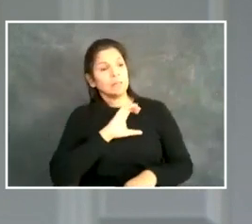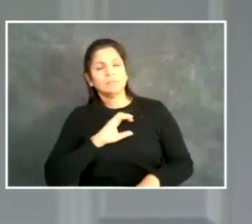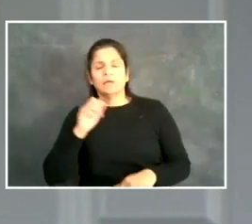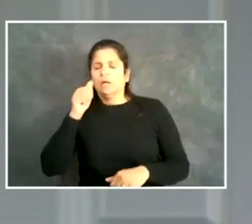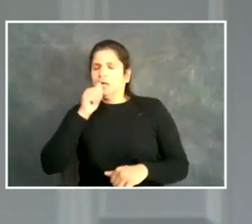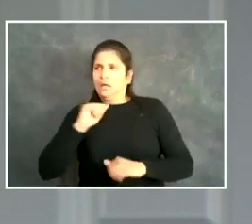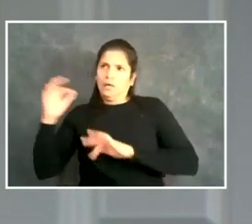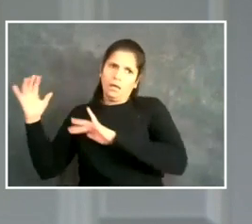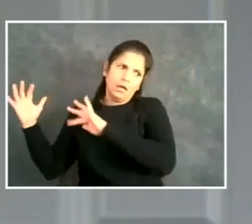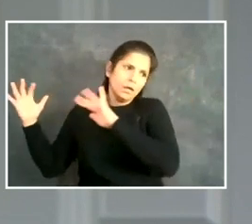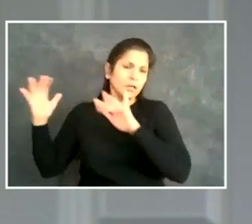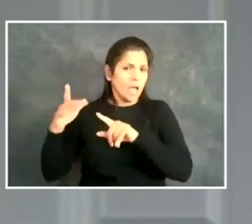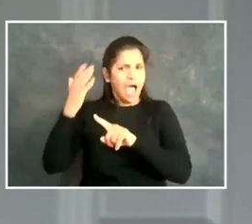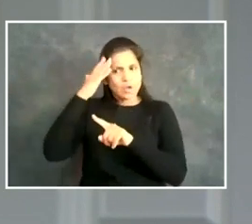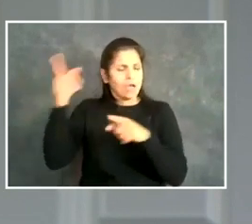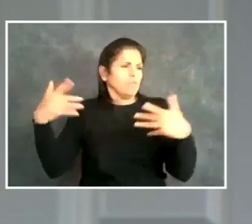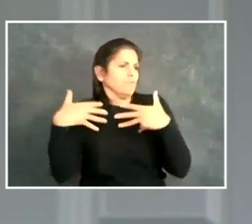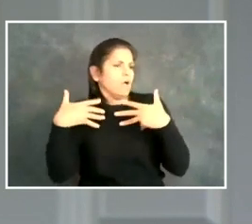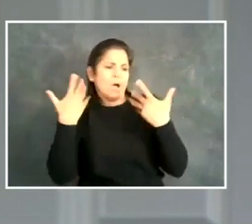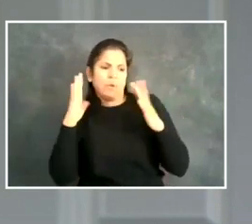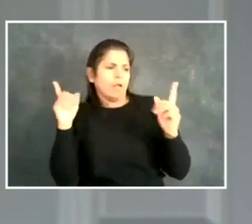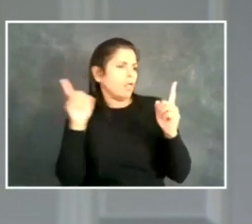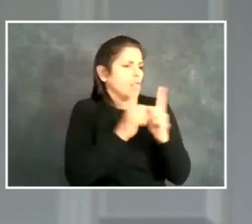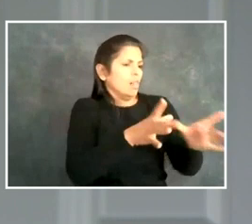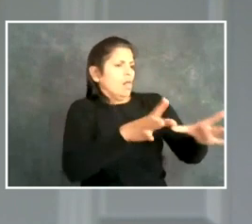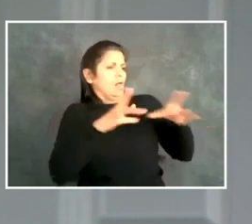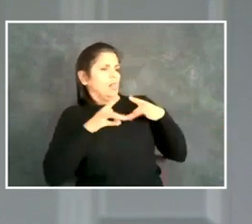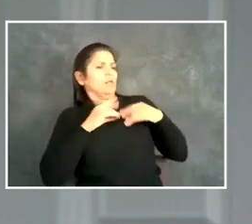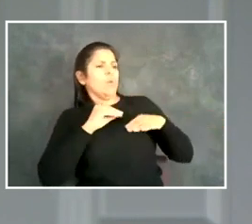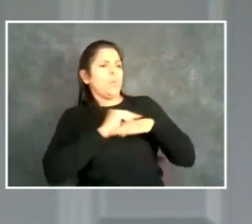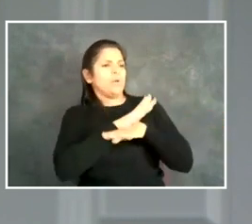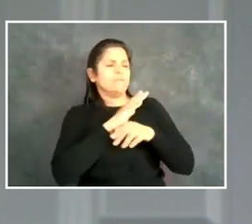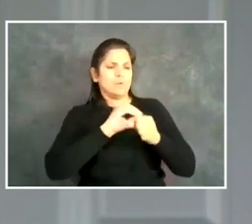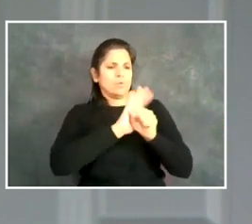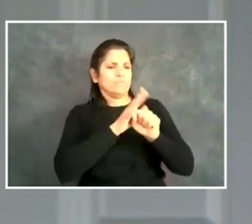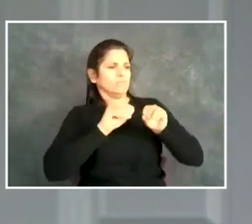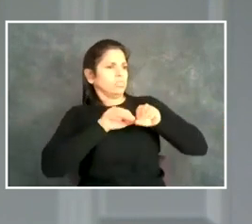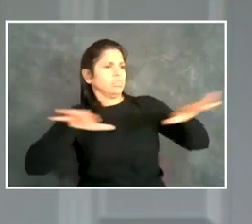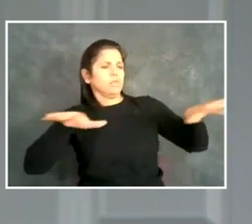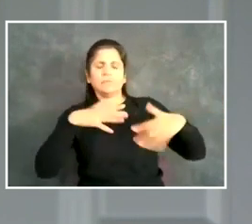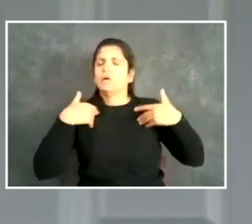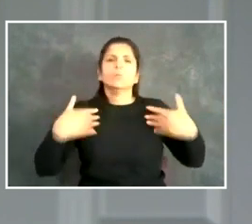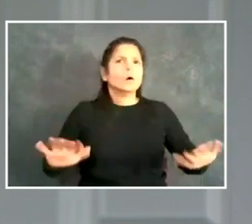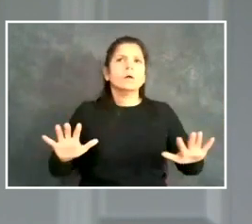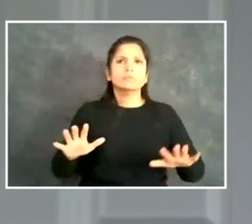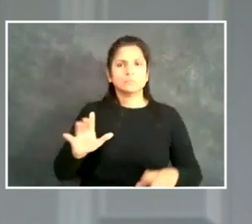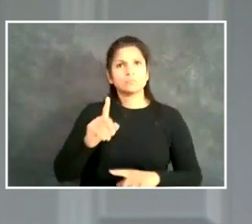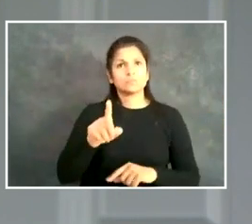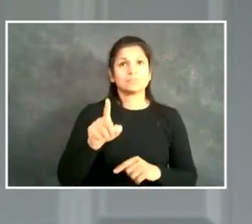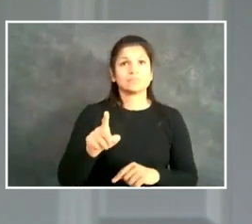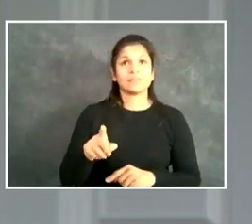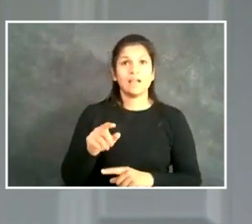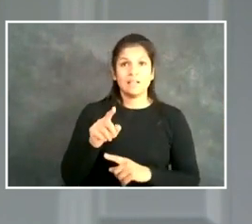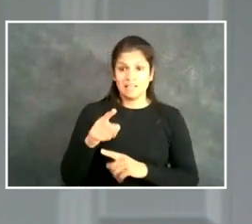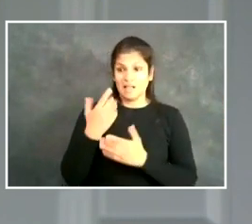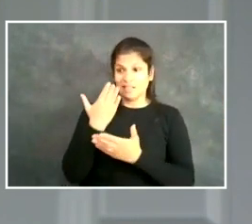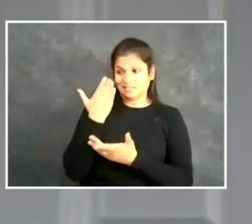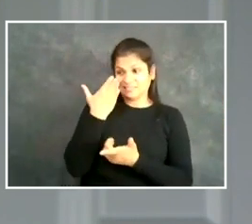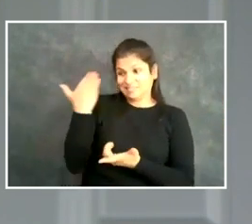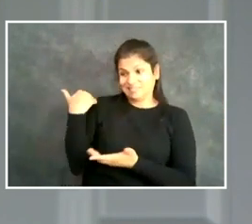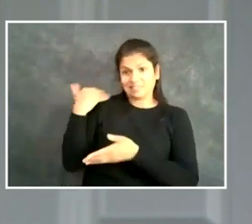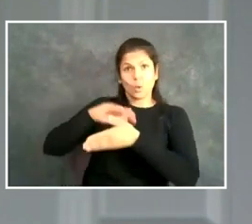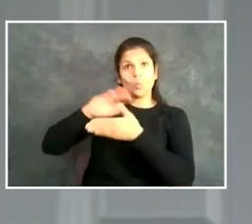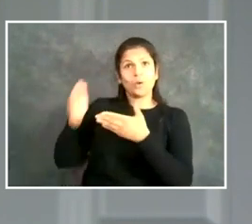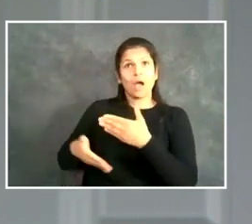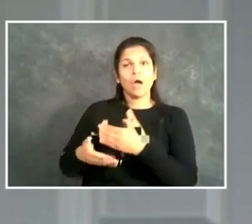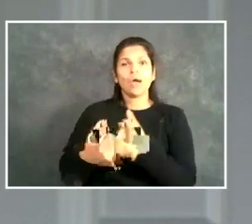IT IS.